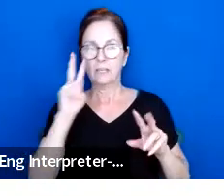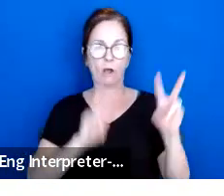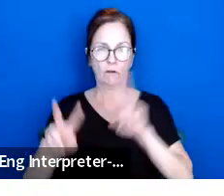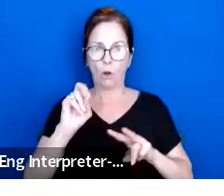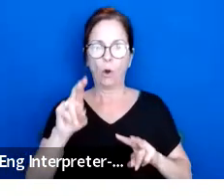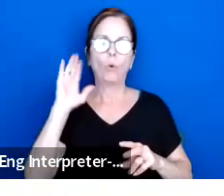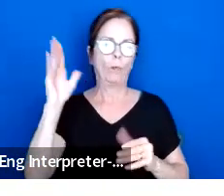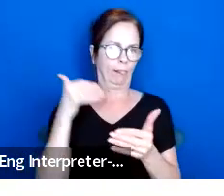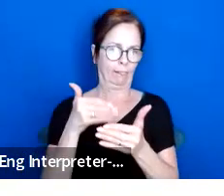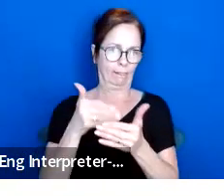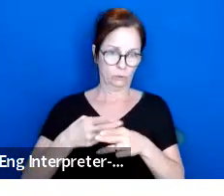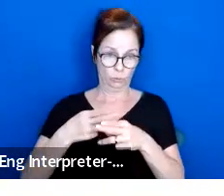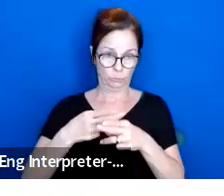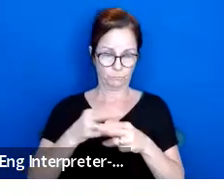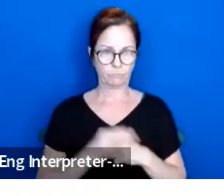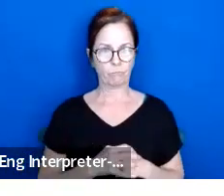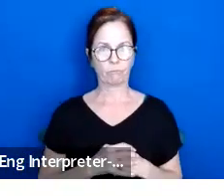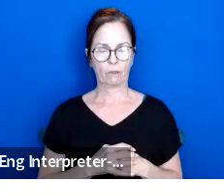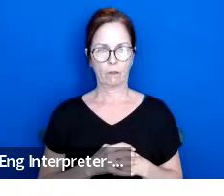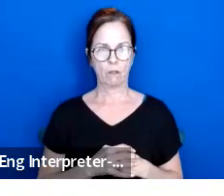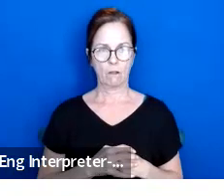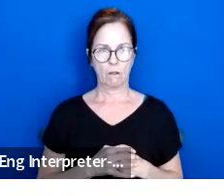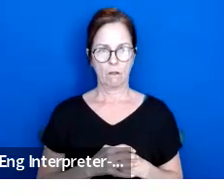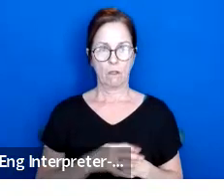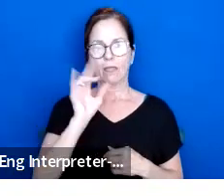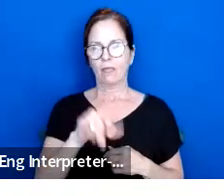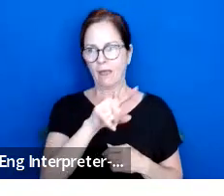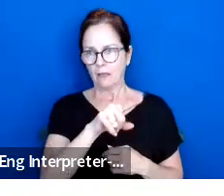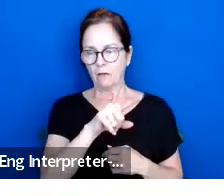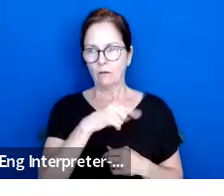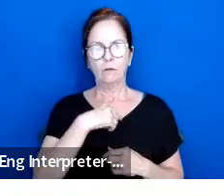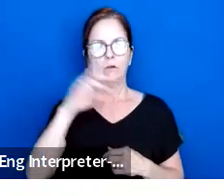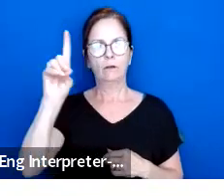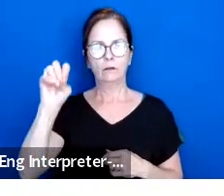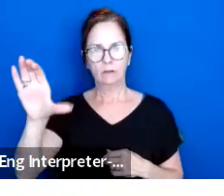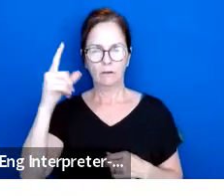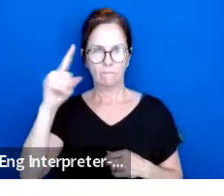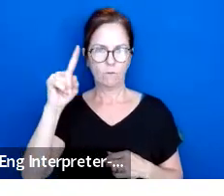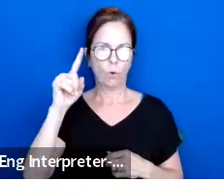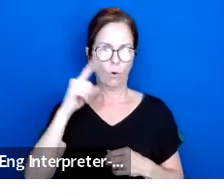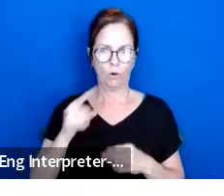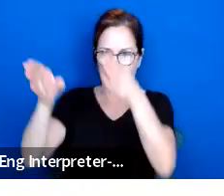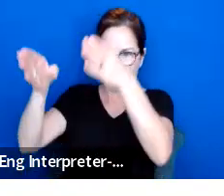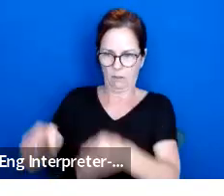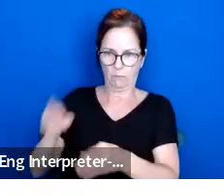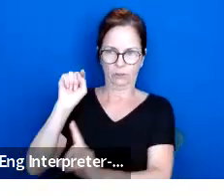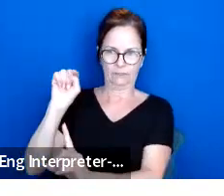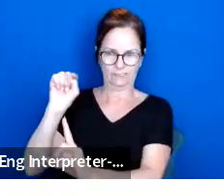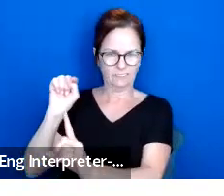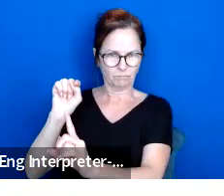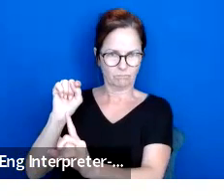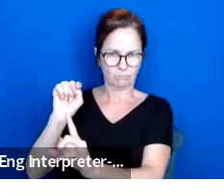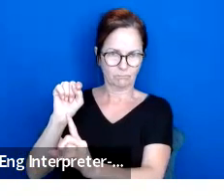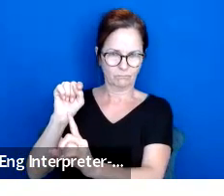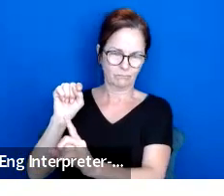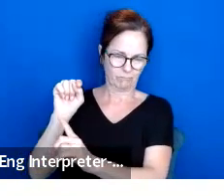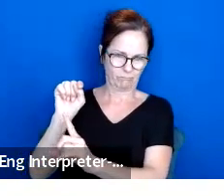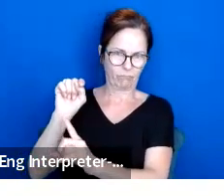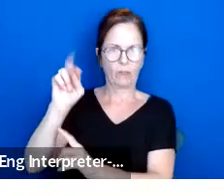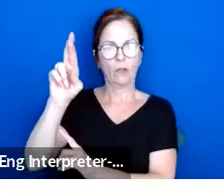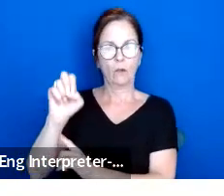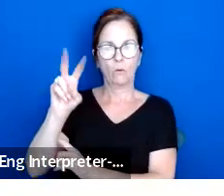Okay. Let's see here, documents for your review, I believe are we going to?